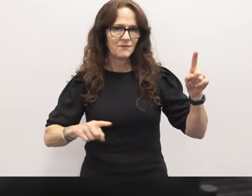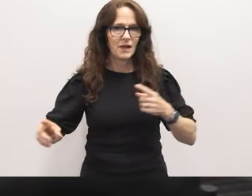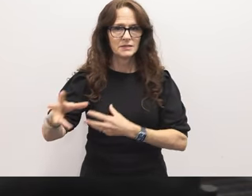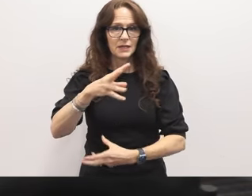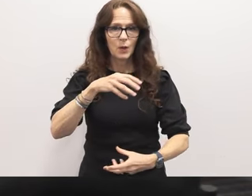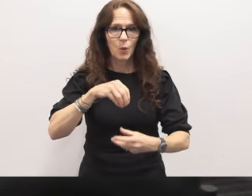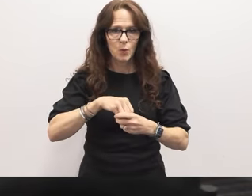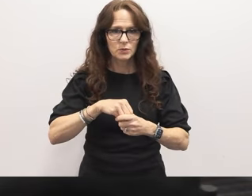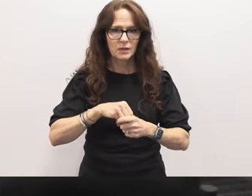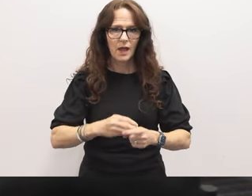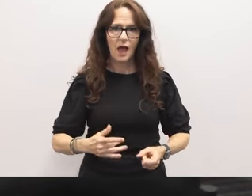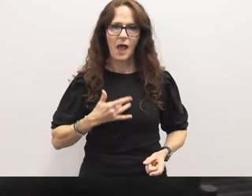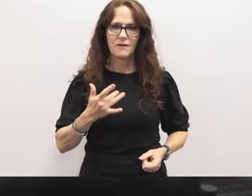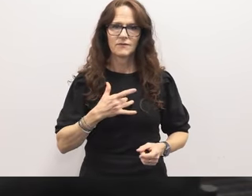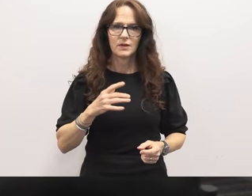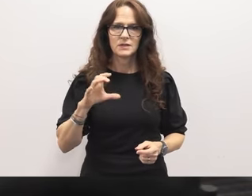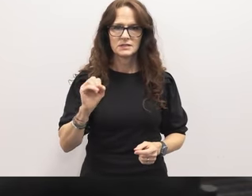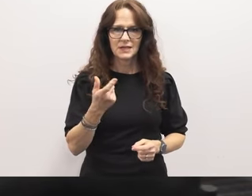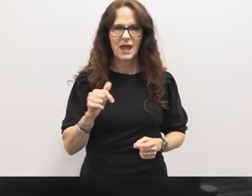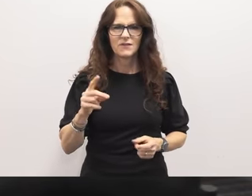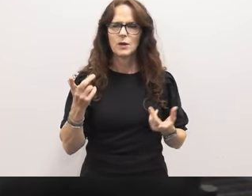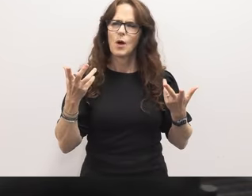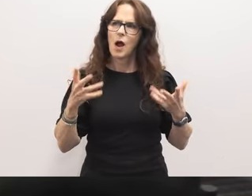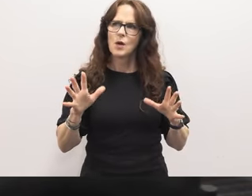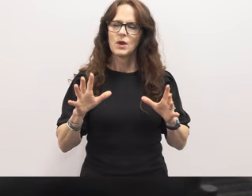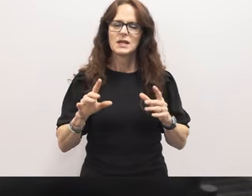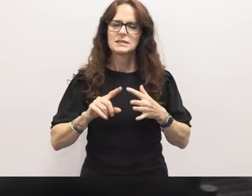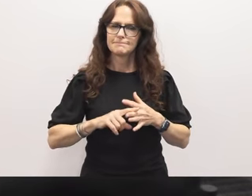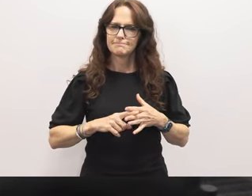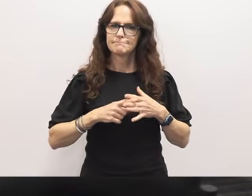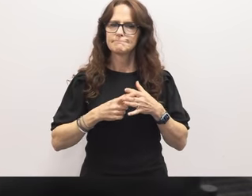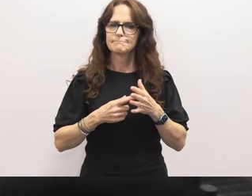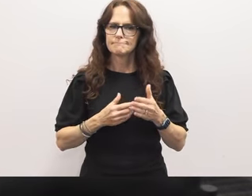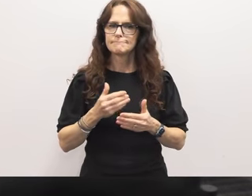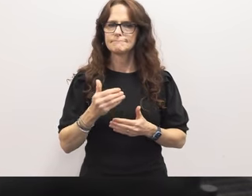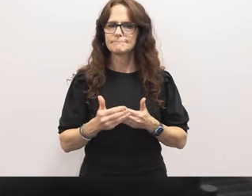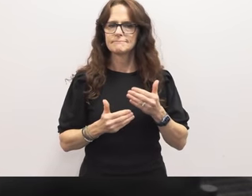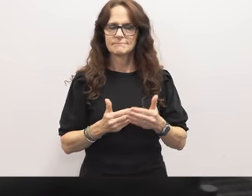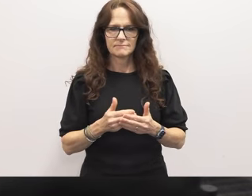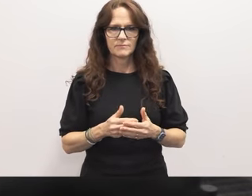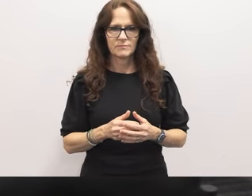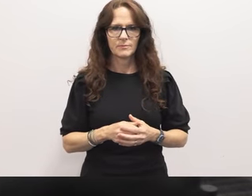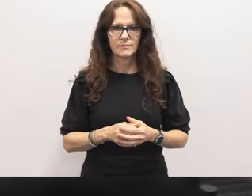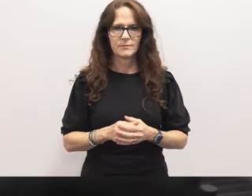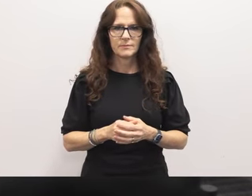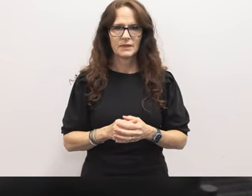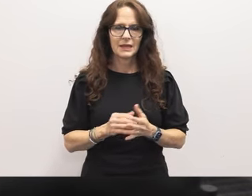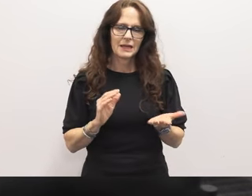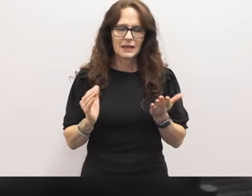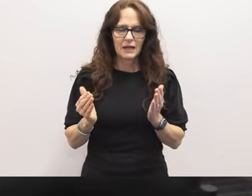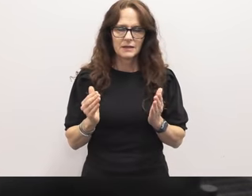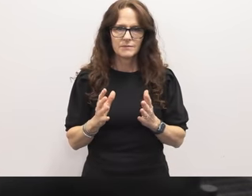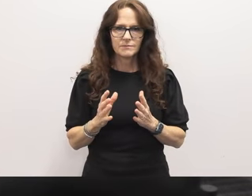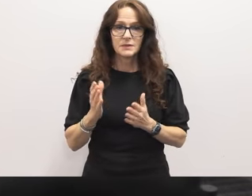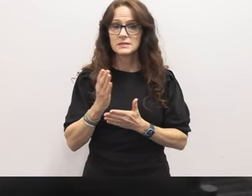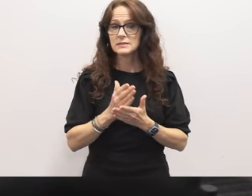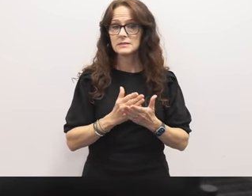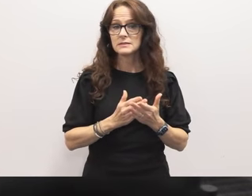I really feel like at Stanford we were already going. And so kind of what some of that looked like was